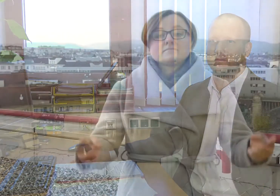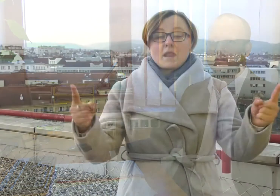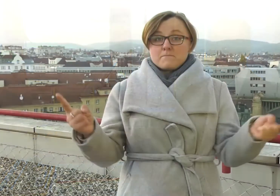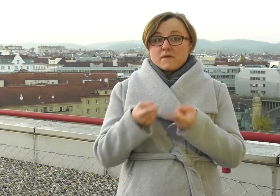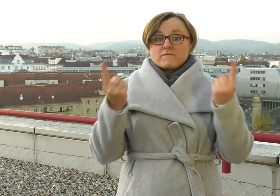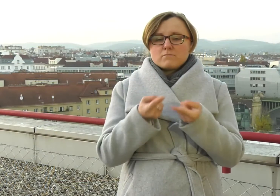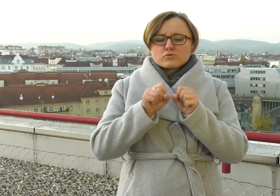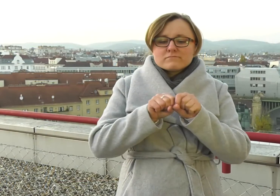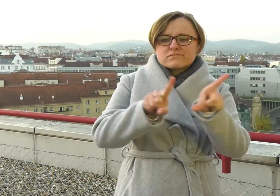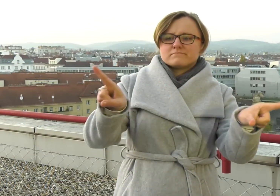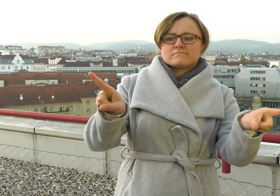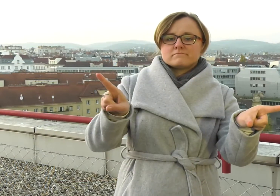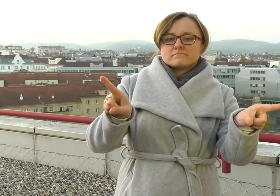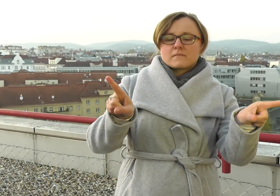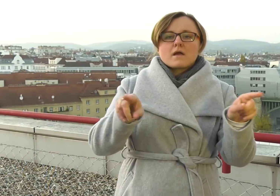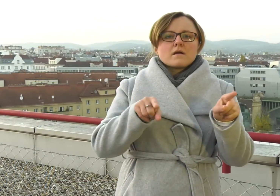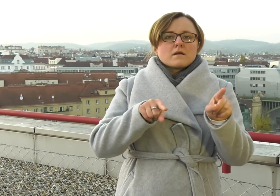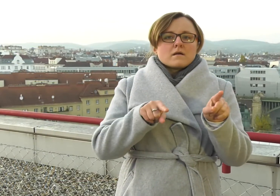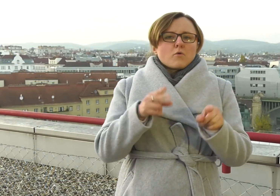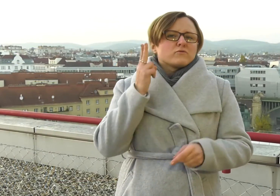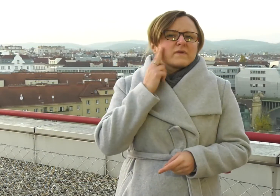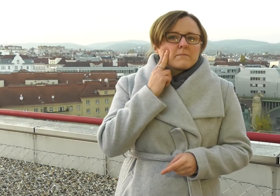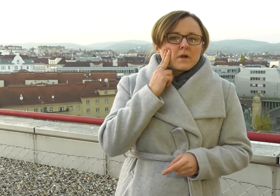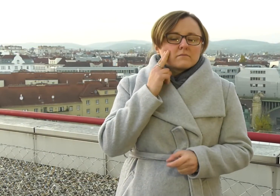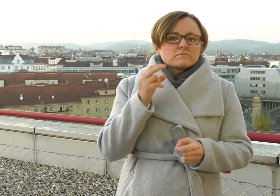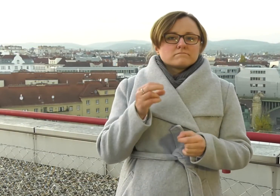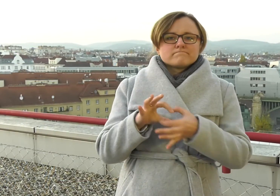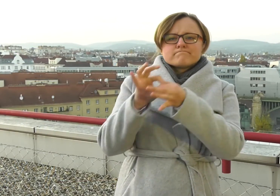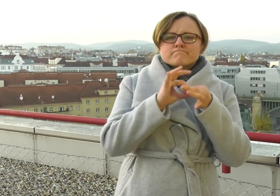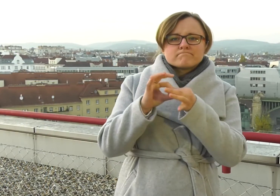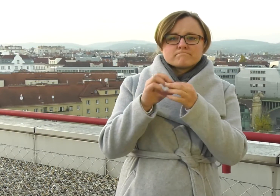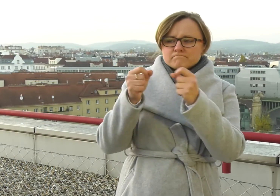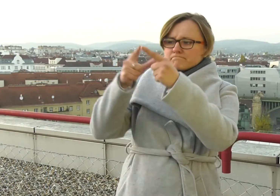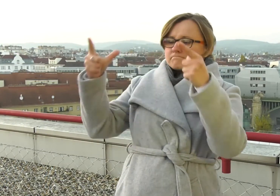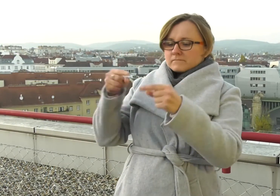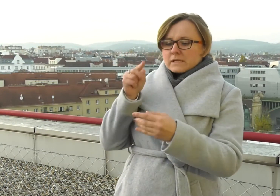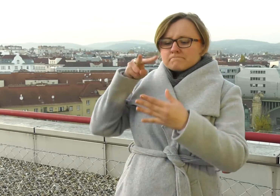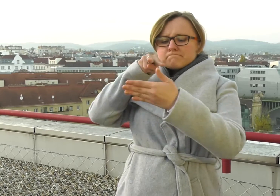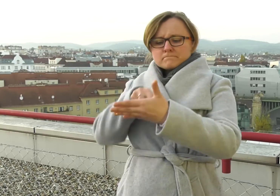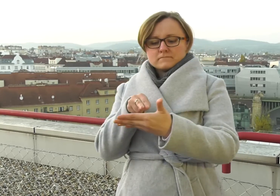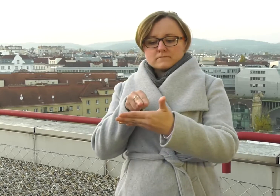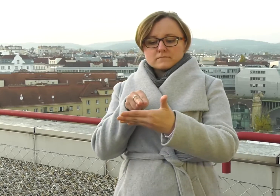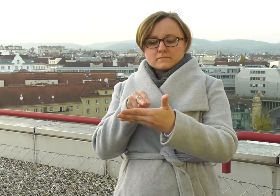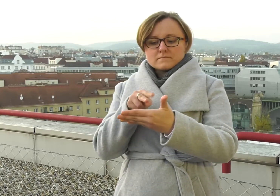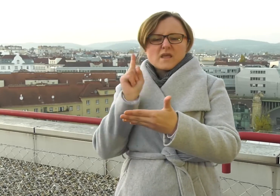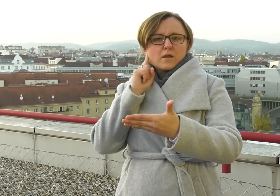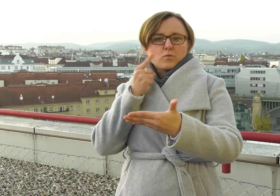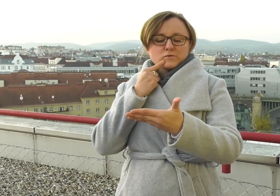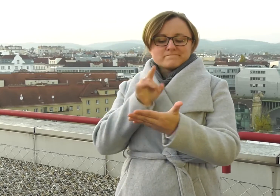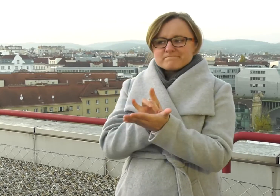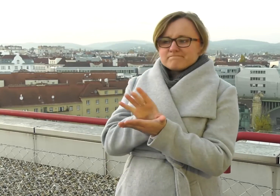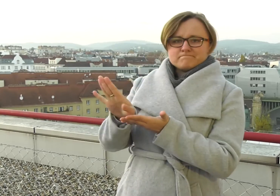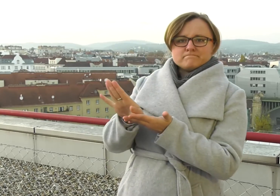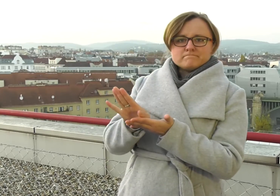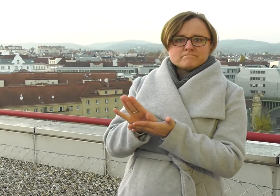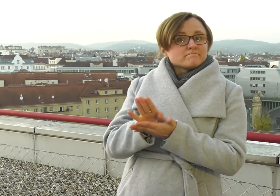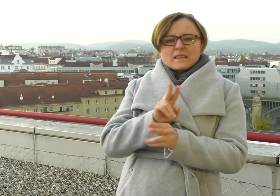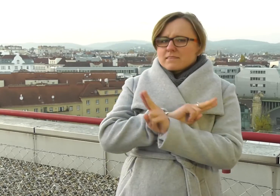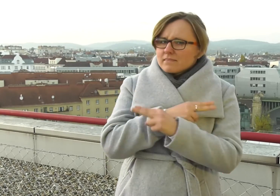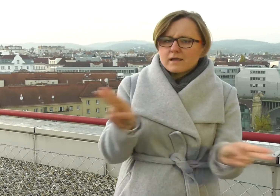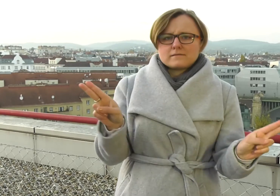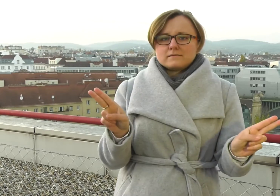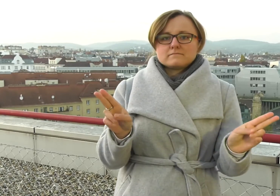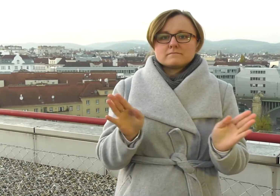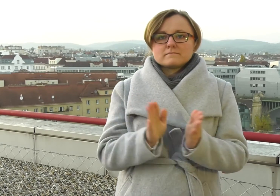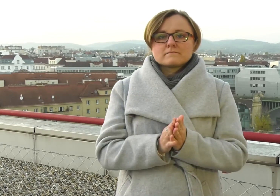Companies, insitutions, organizations should not sort out applications from deaf people!